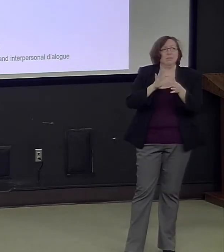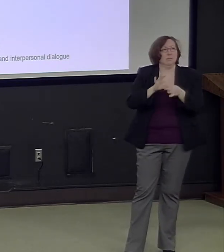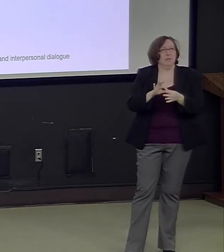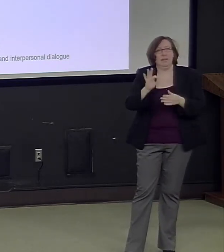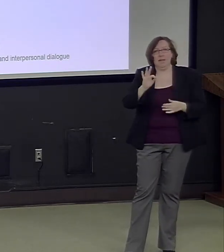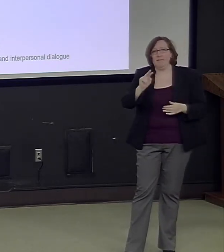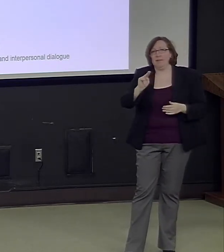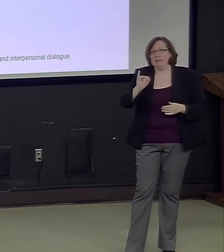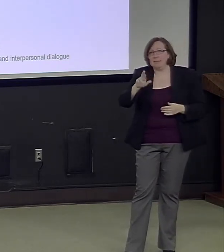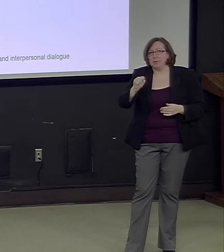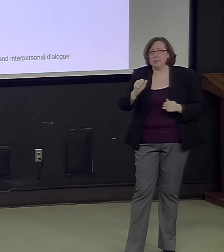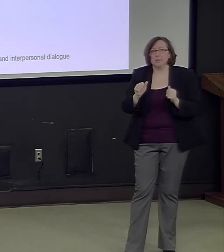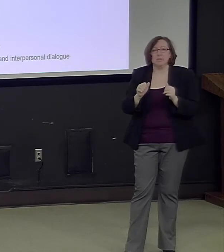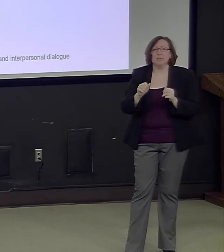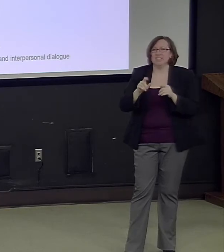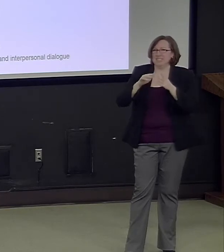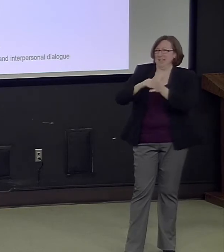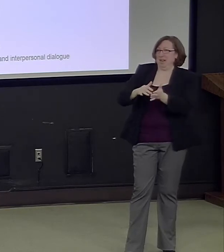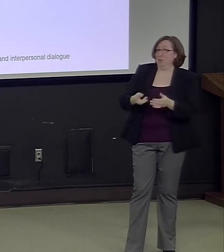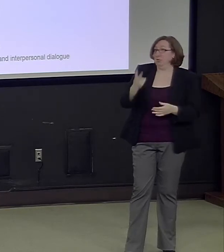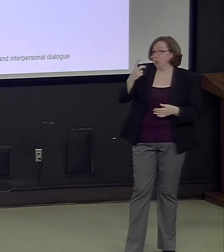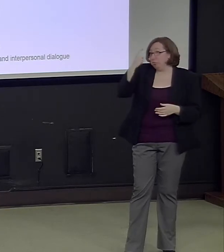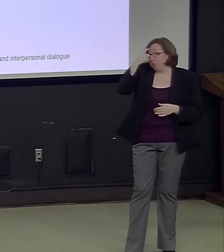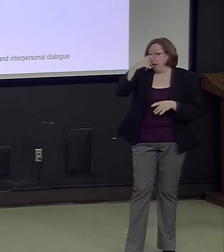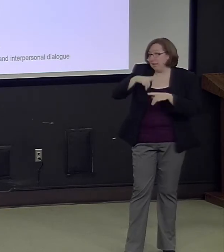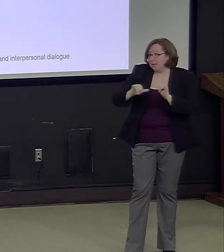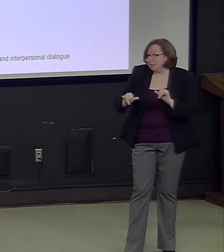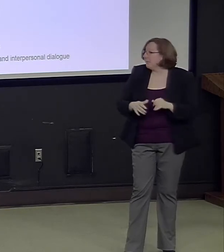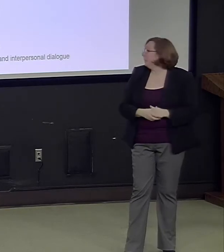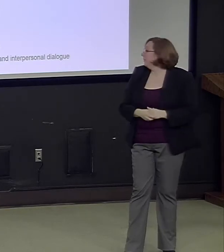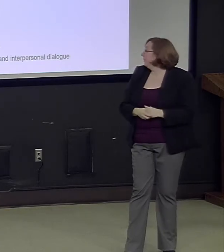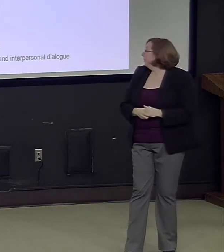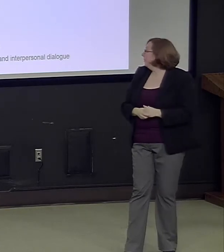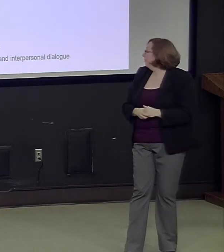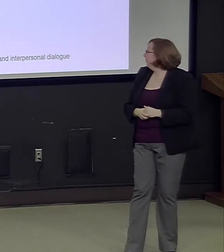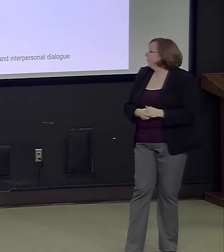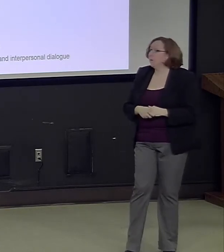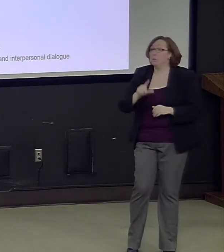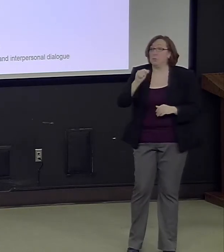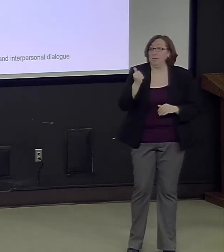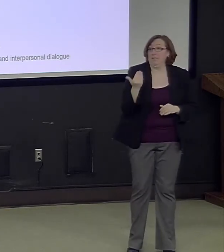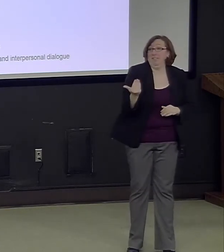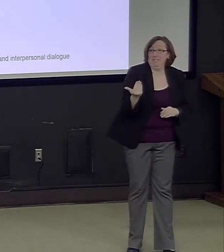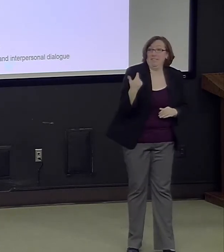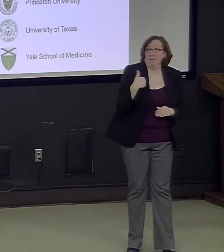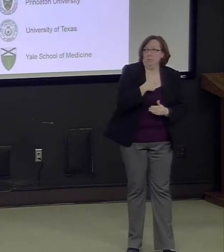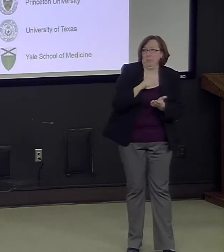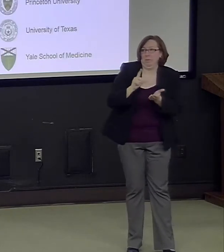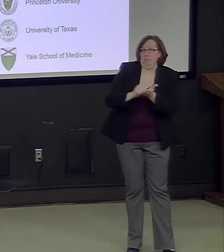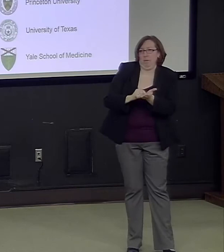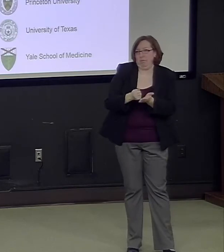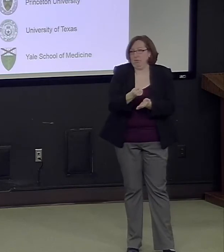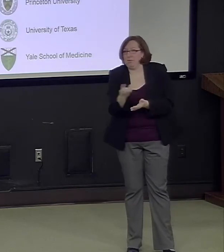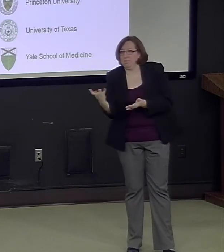and in 2015 we put out a couple, and this is a field now that's growing quite rapidly.